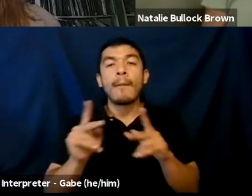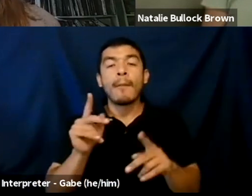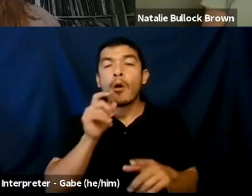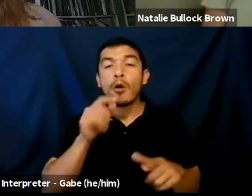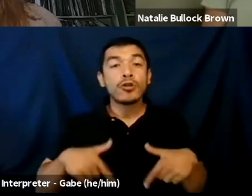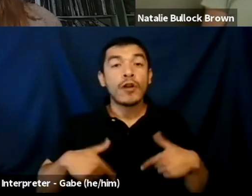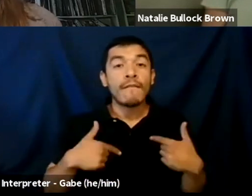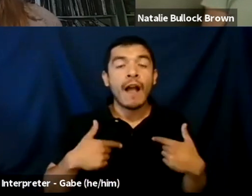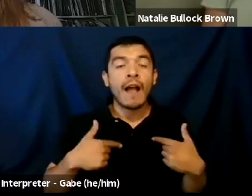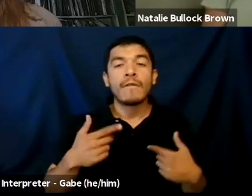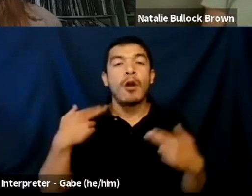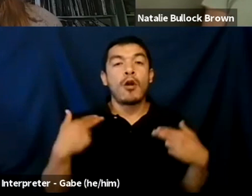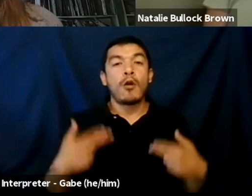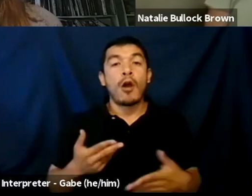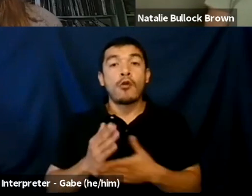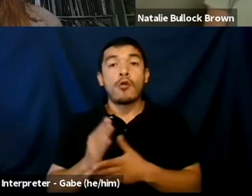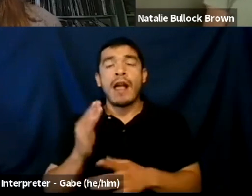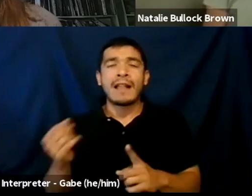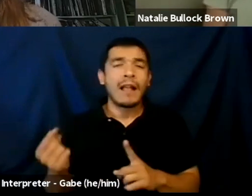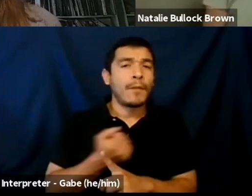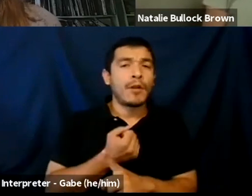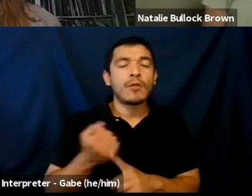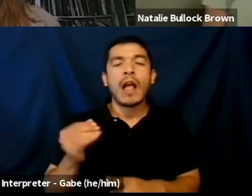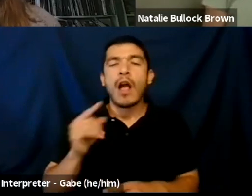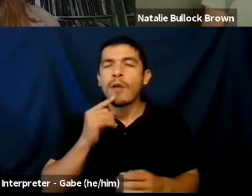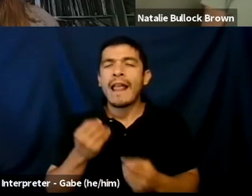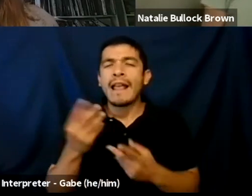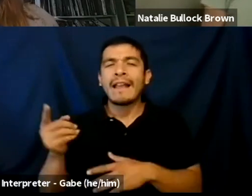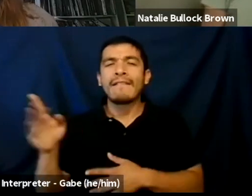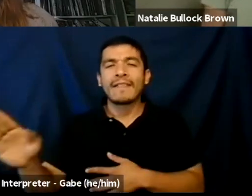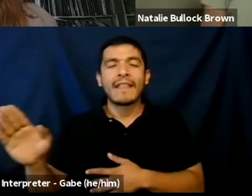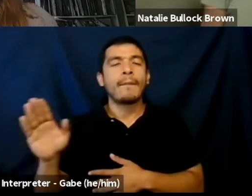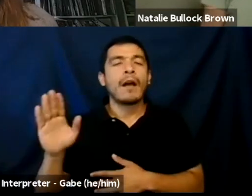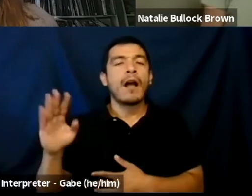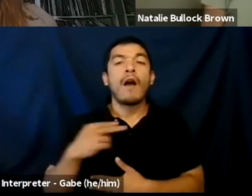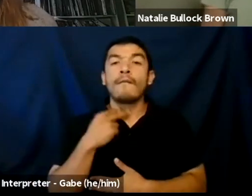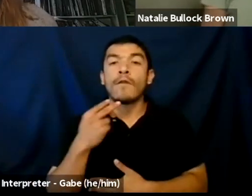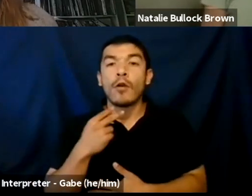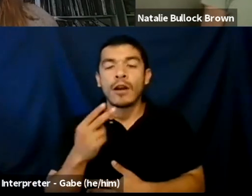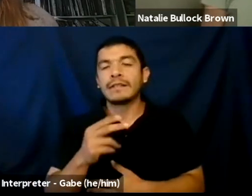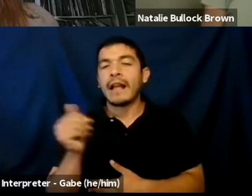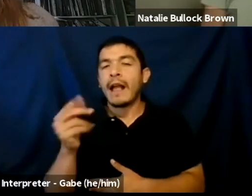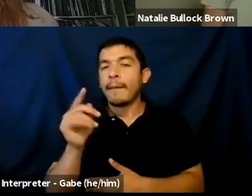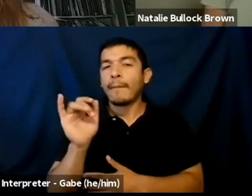and really giving them a voice, a public voice. And so, for us,